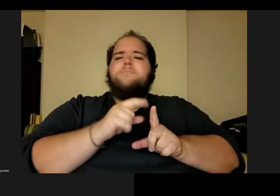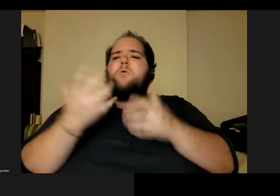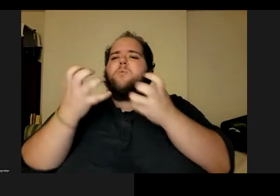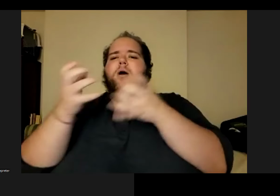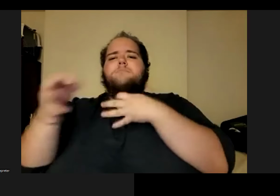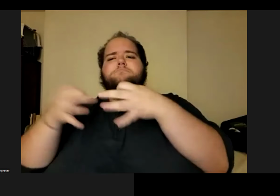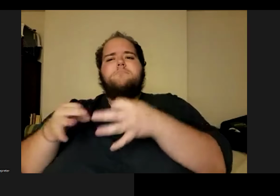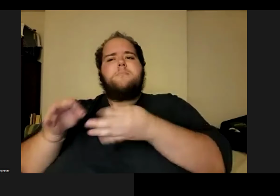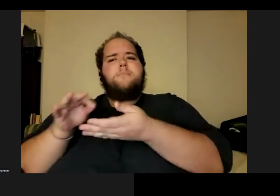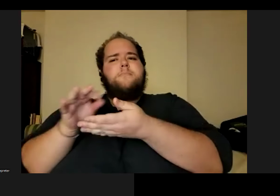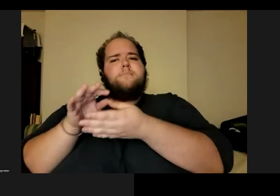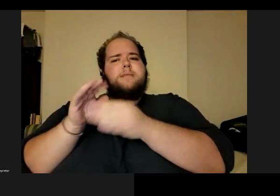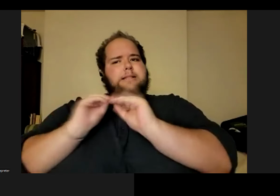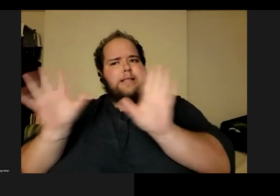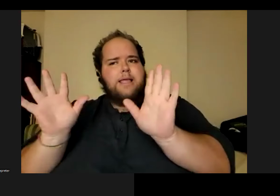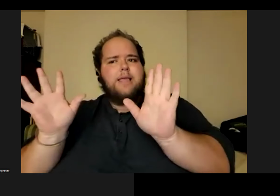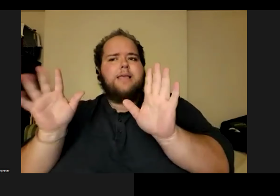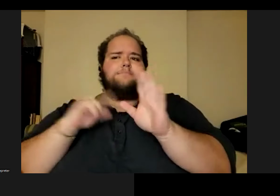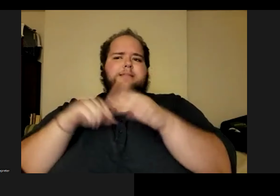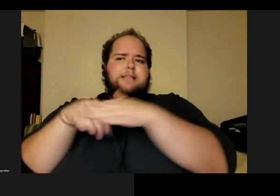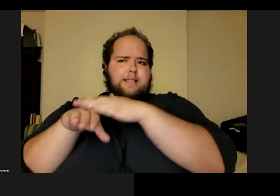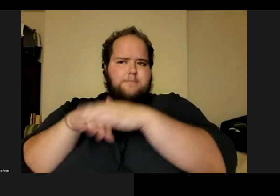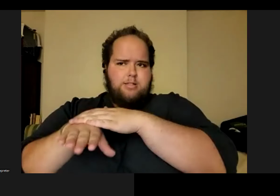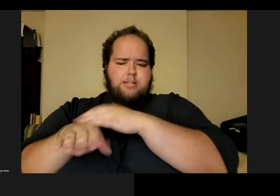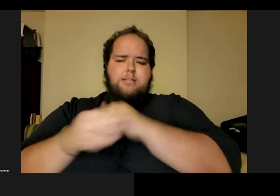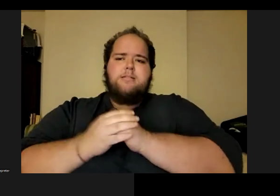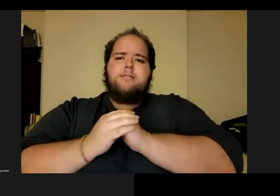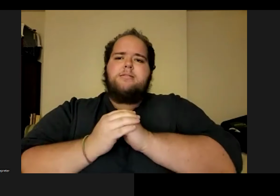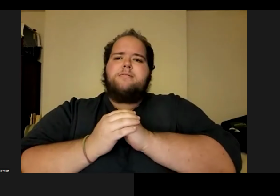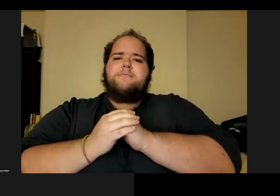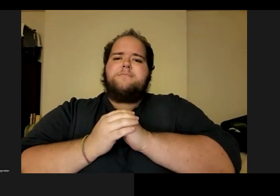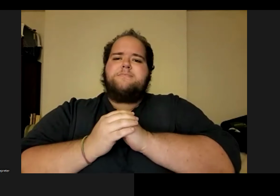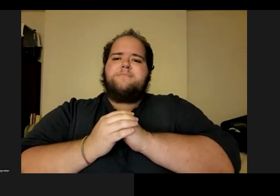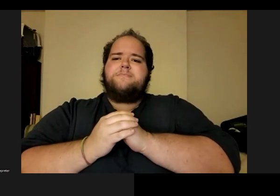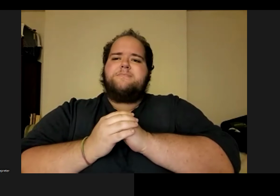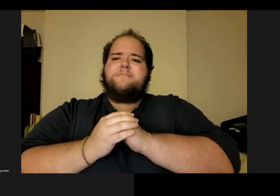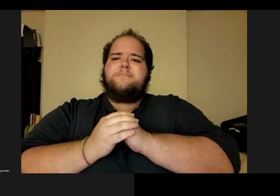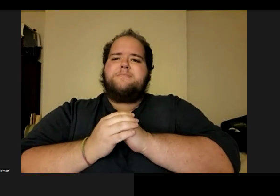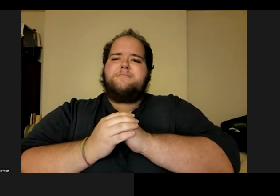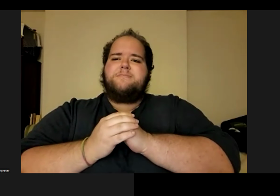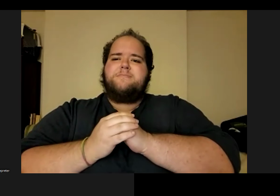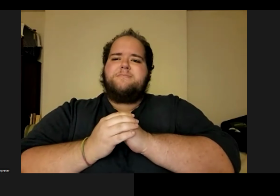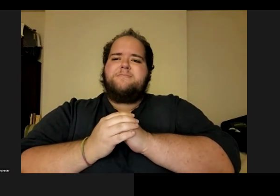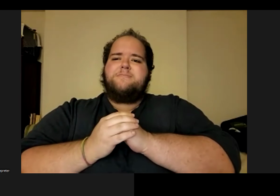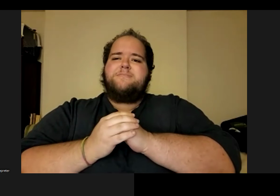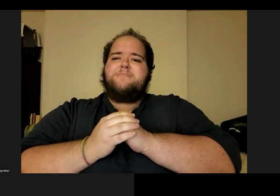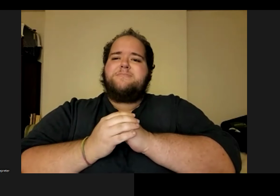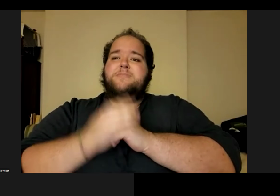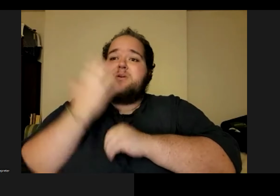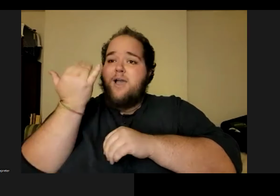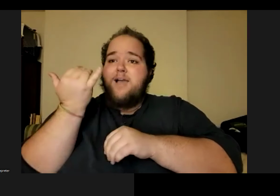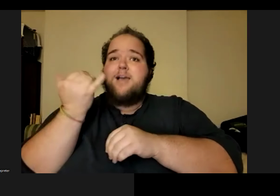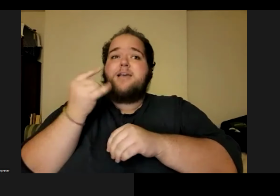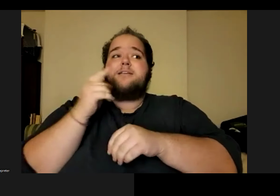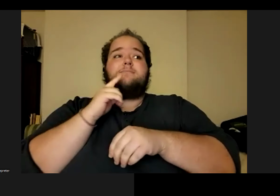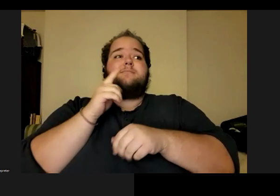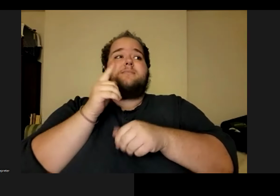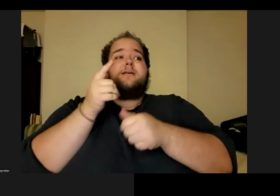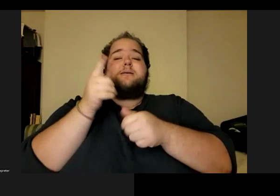to make things more accessible. Because not everyone is an artist that like